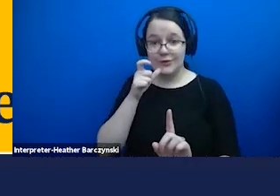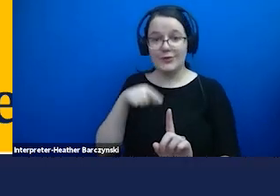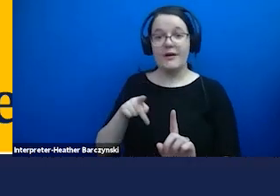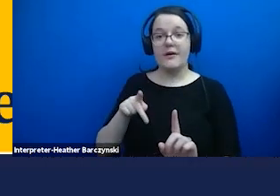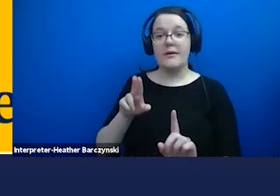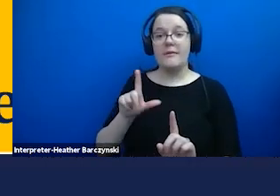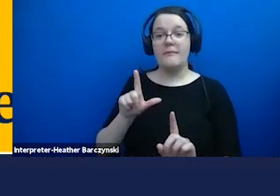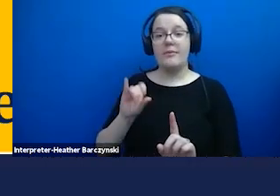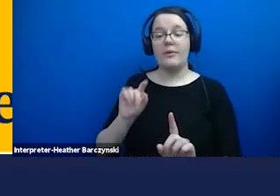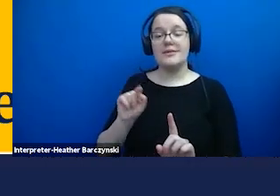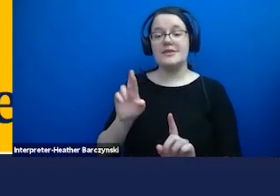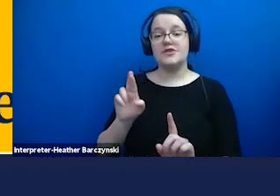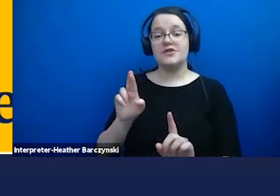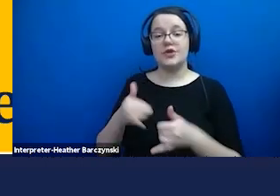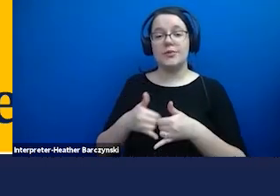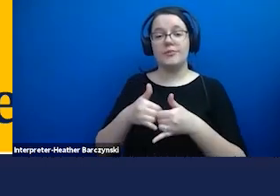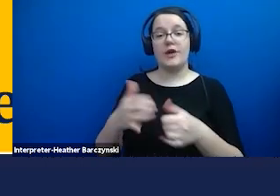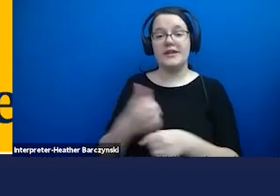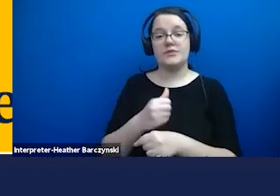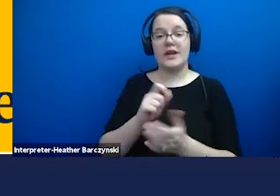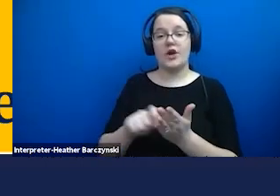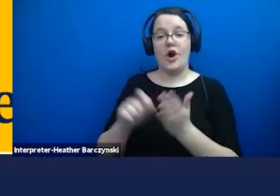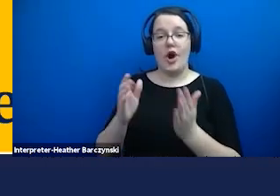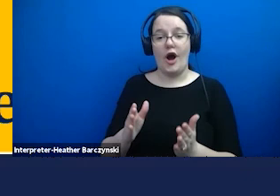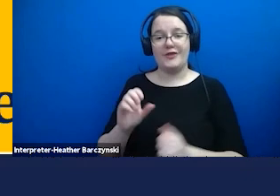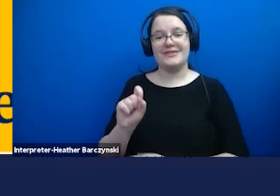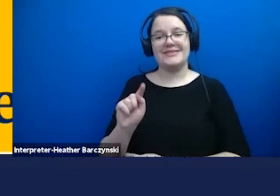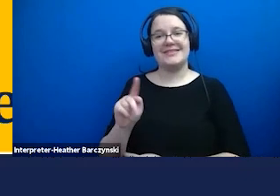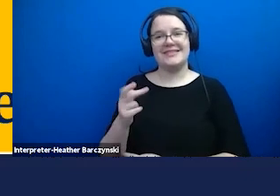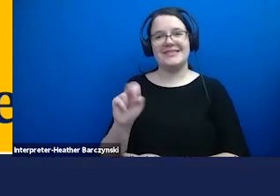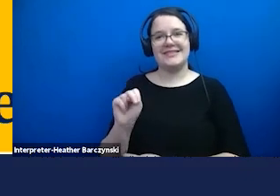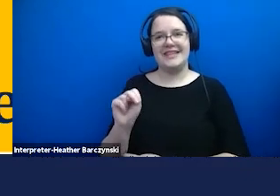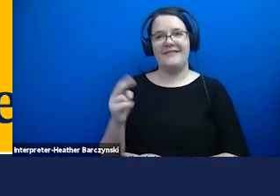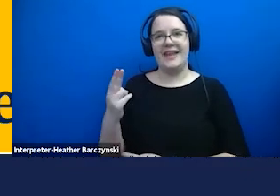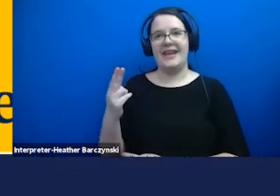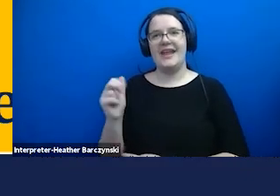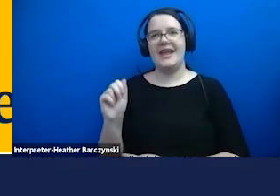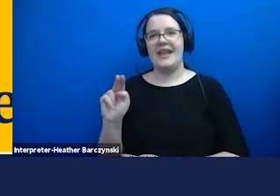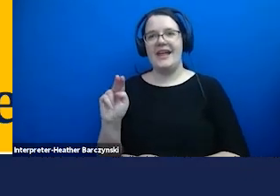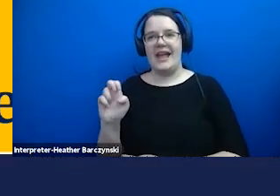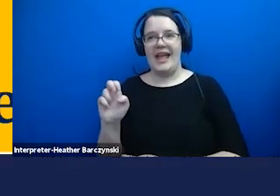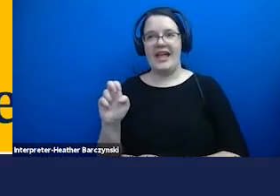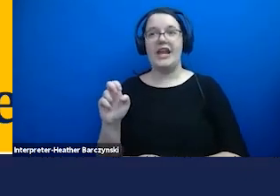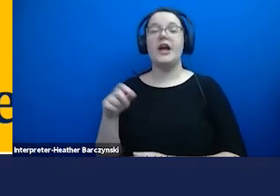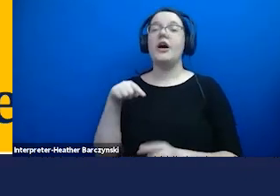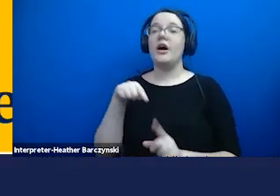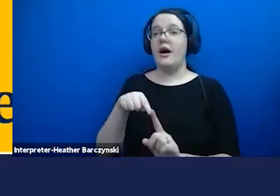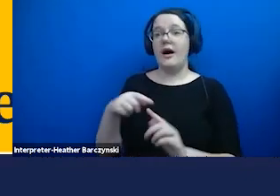university of rochester alumnus stephen hahn and the session content is slavery race and